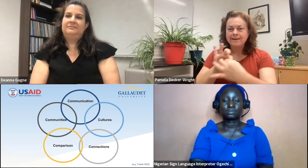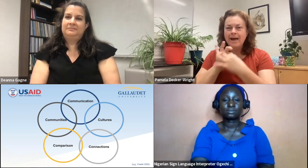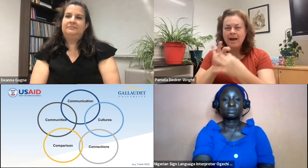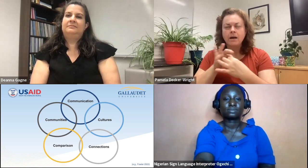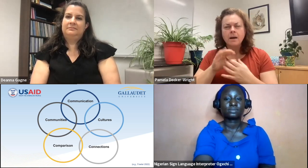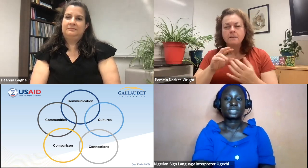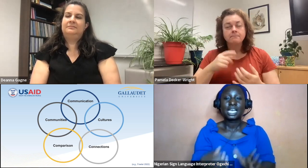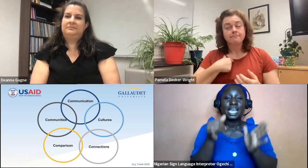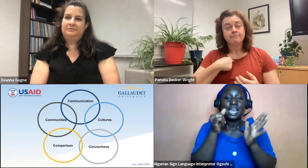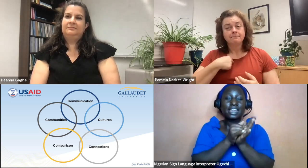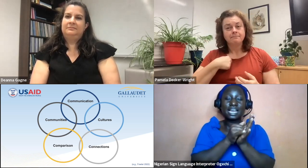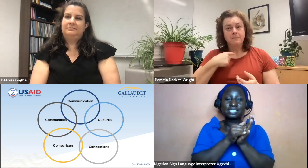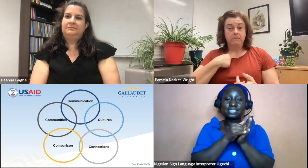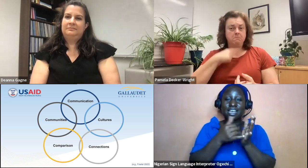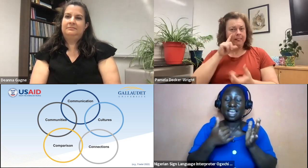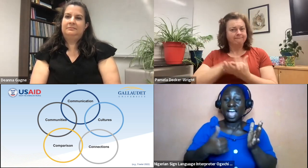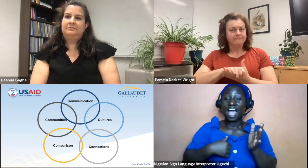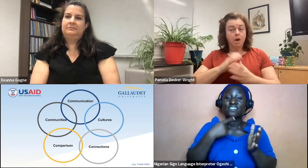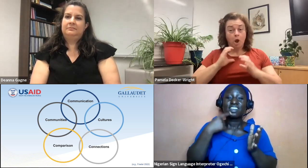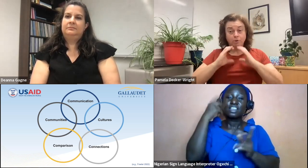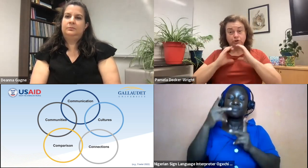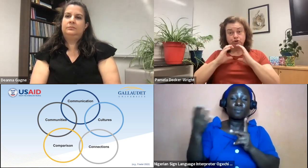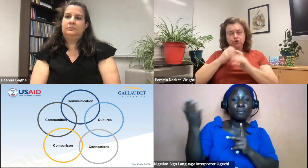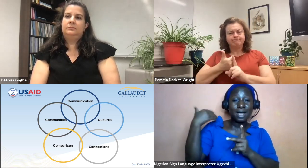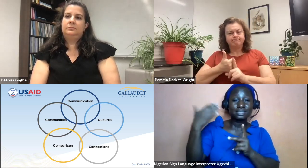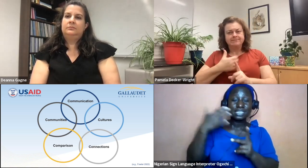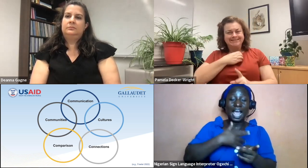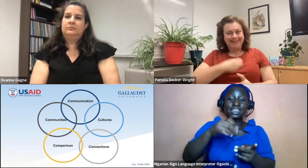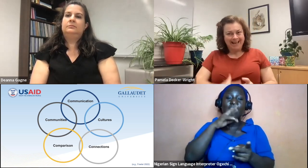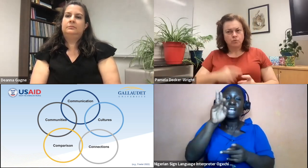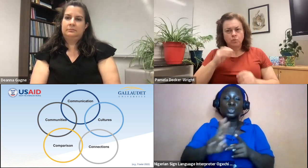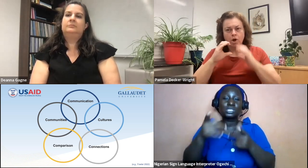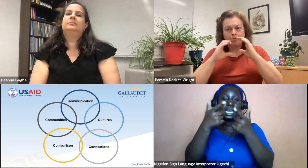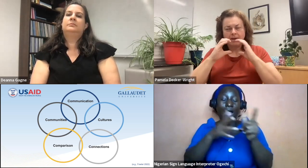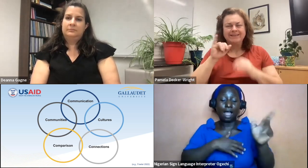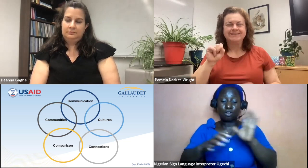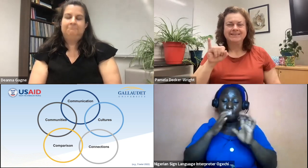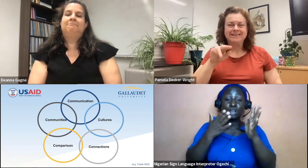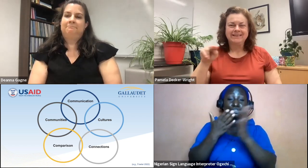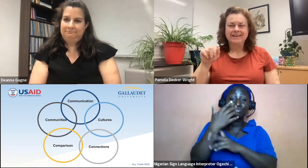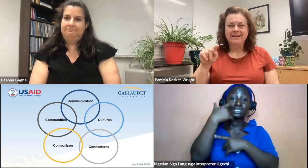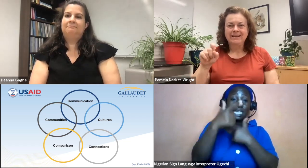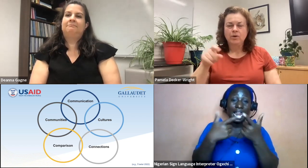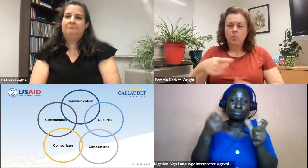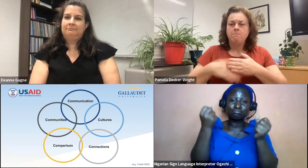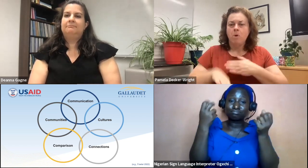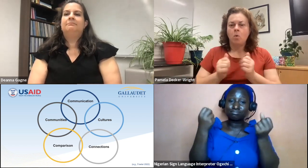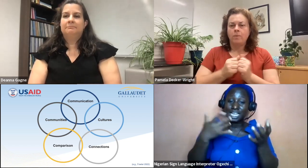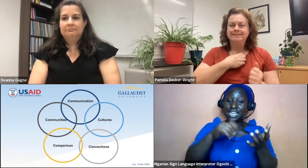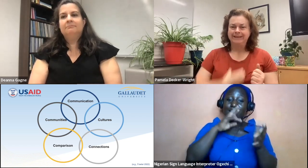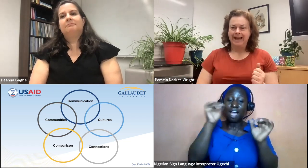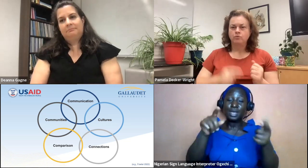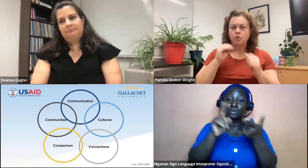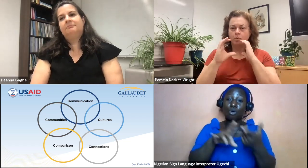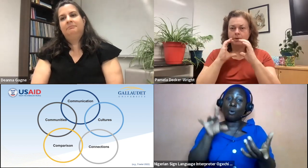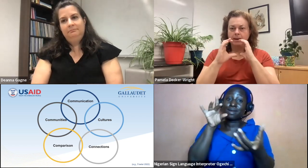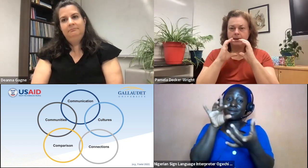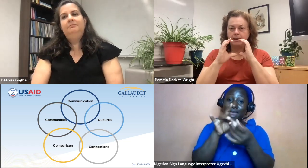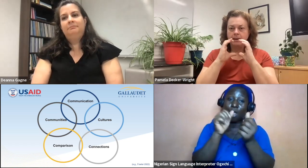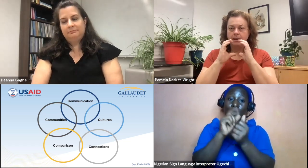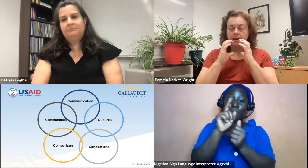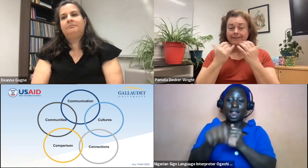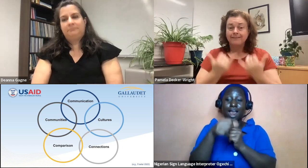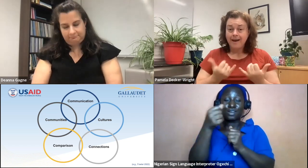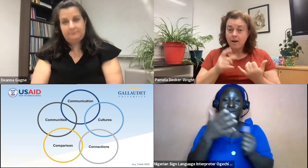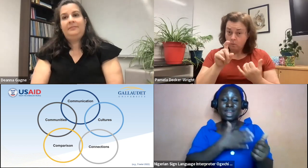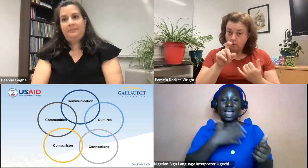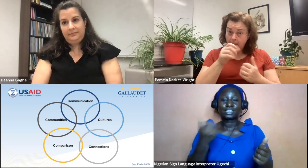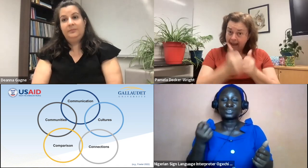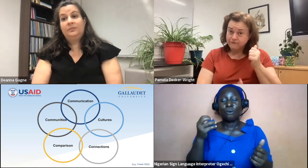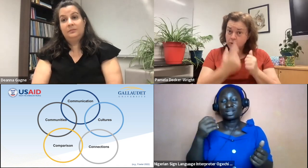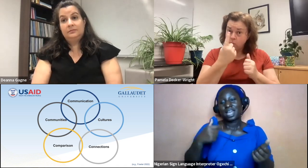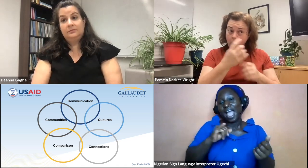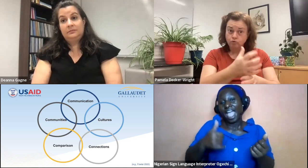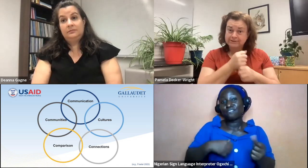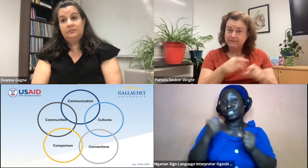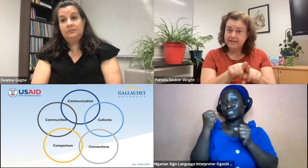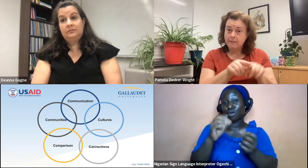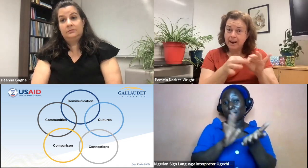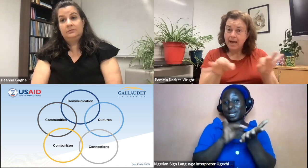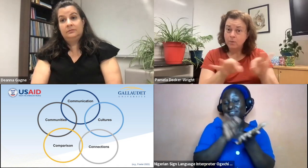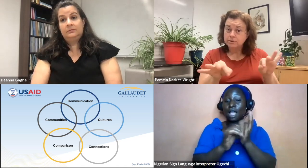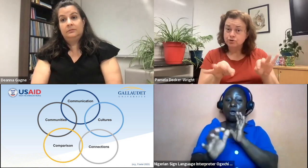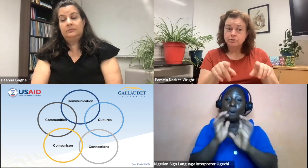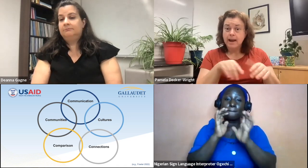They were able to connect with each other. And so I have a strong belief that for communication this is a desire of all people that were born ready as people with this desire to communicate.